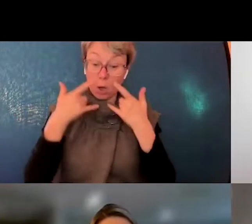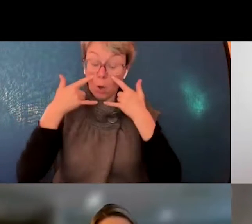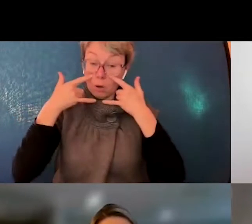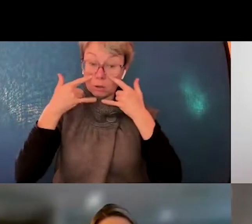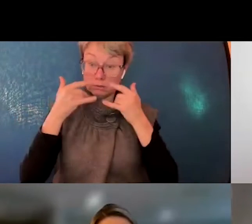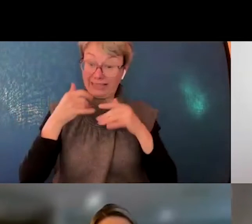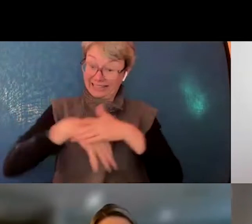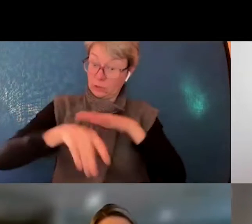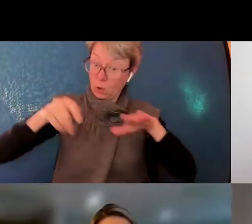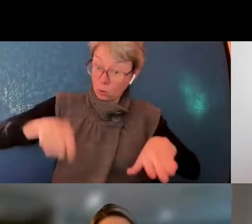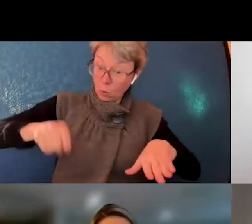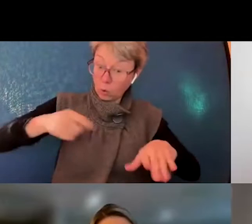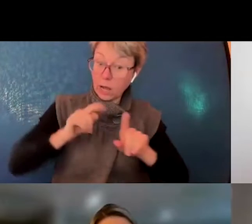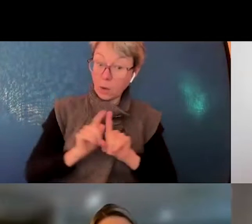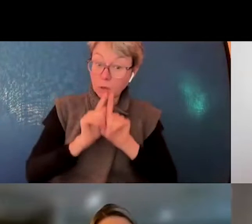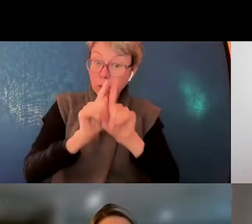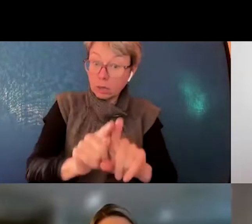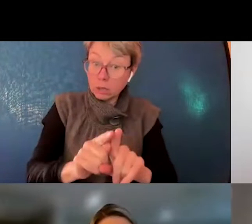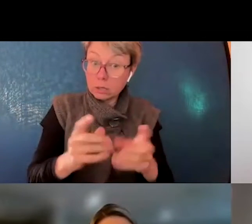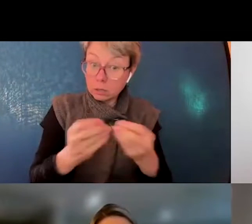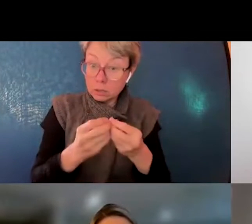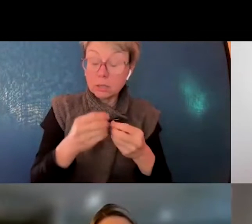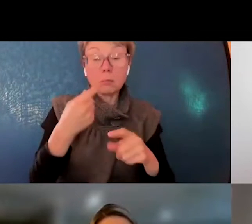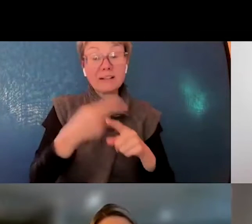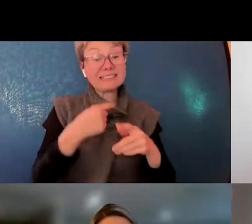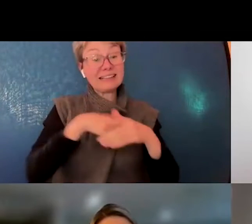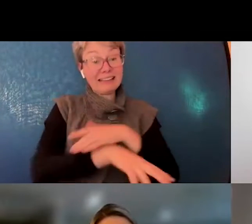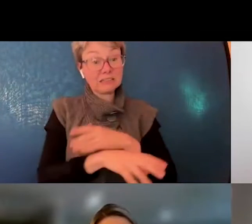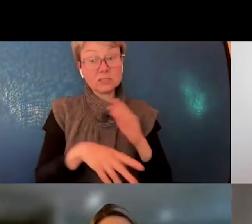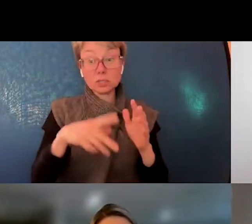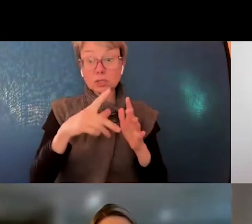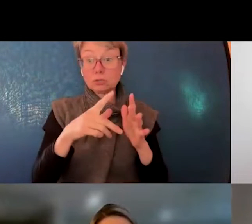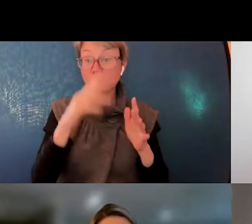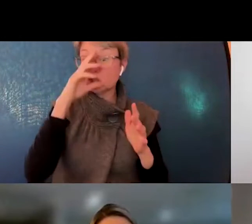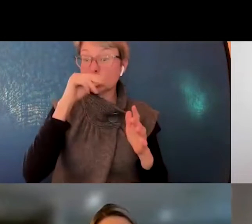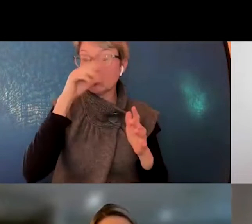we also visit them when they're in custody in juvenile detention centers um and we speak to